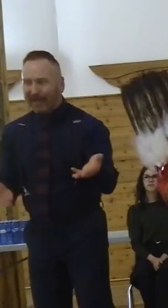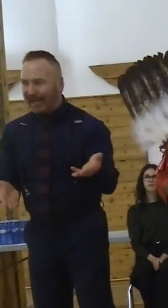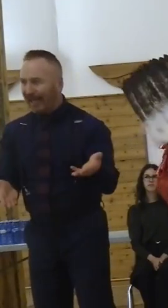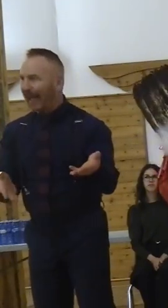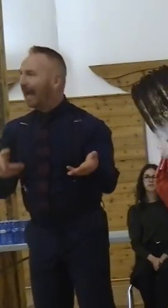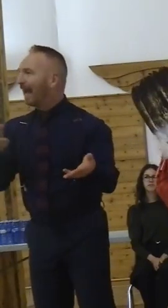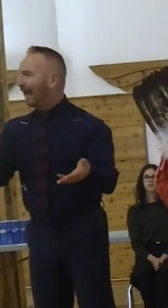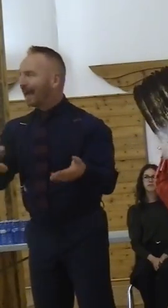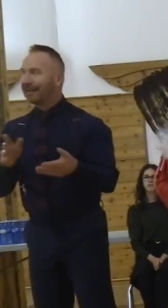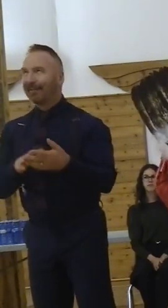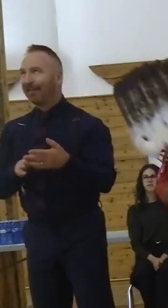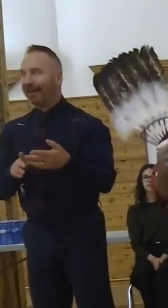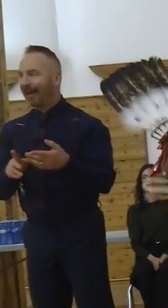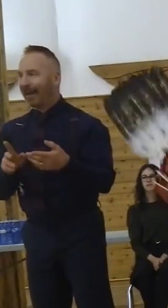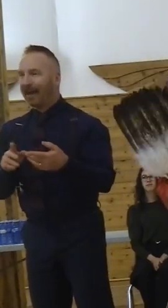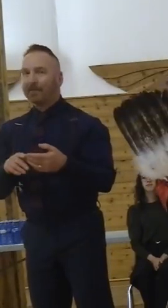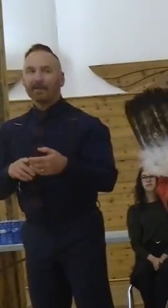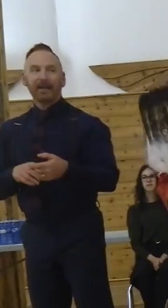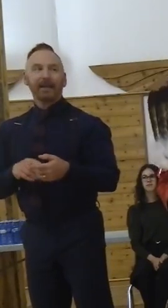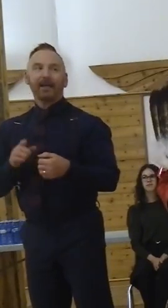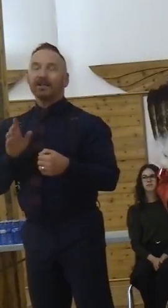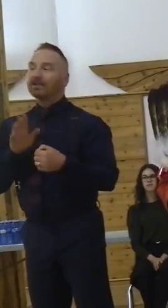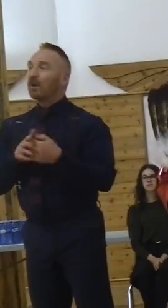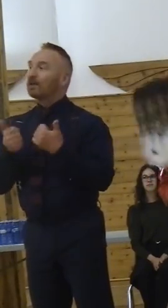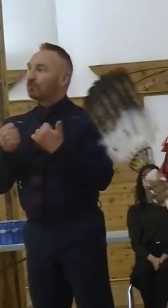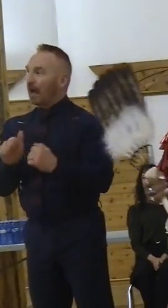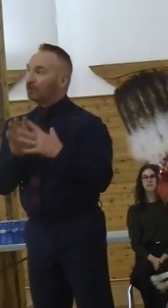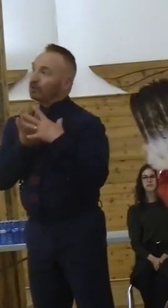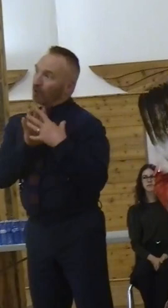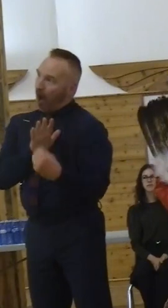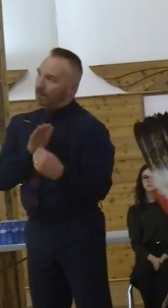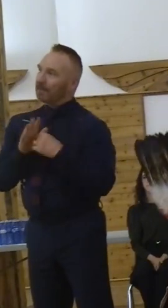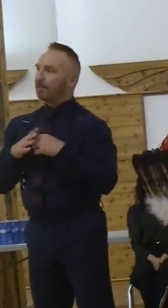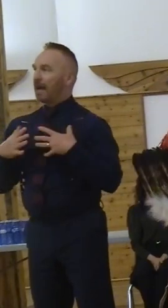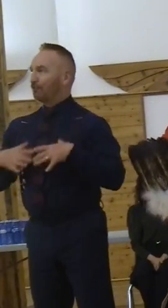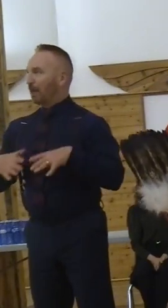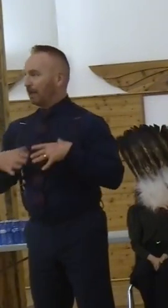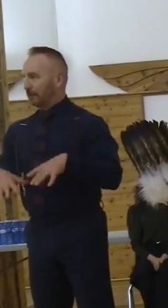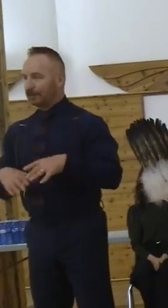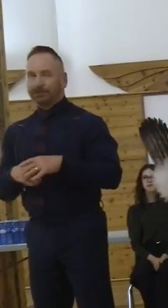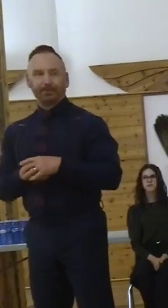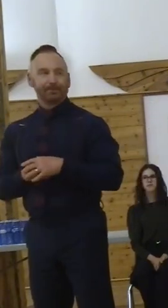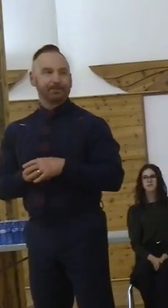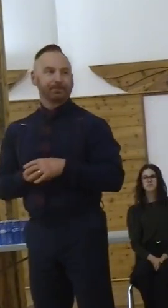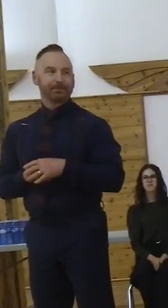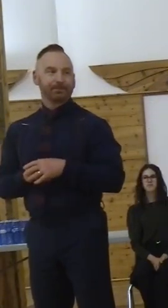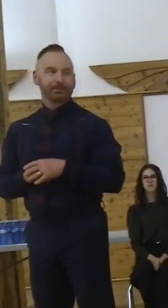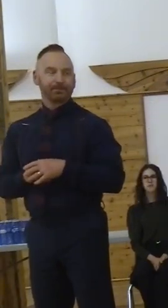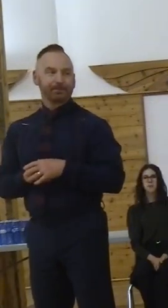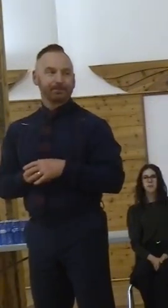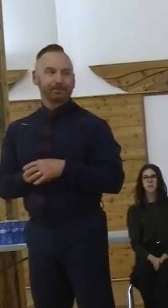And I wanted to buy fabric so nobody could copy my dress, because I didn't know.